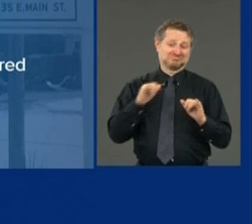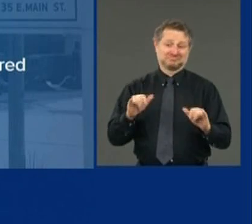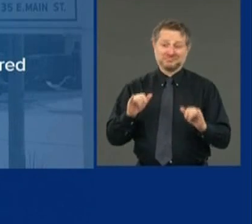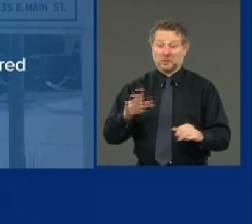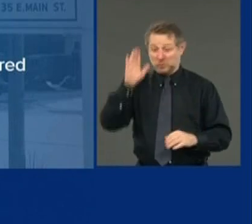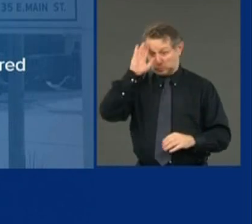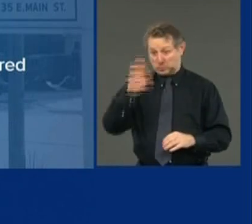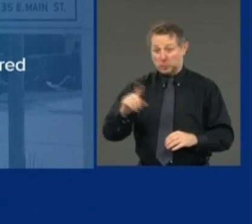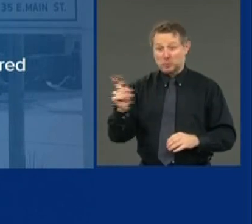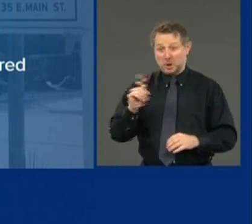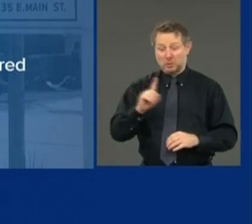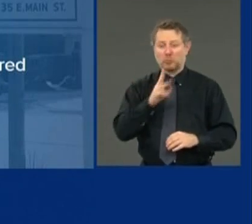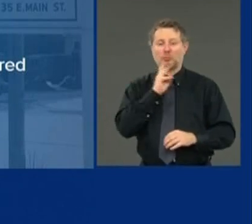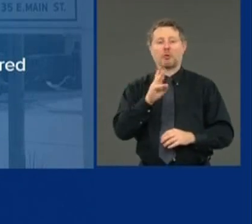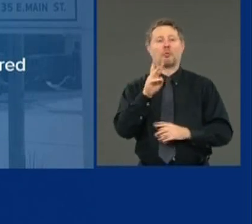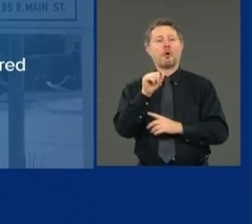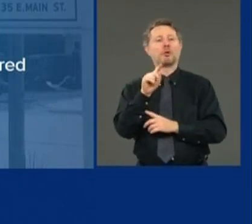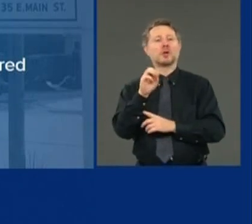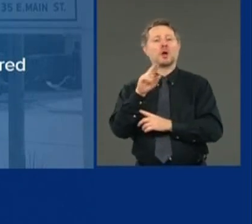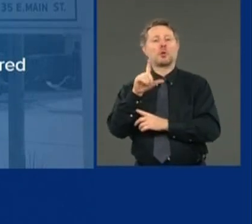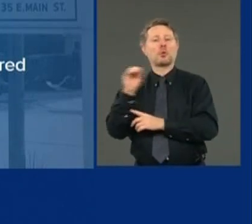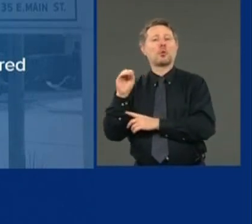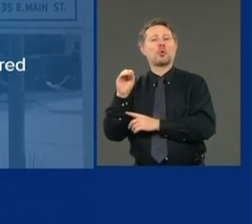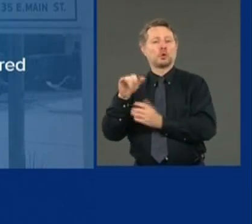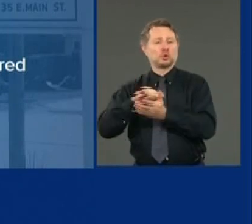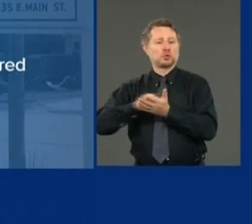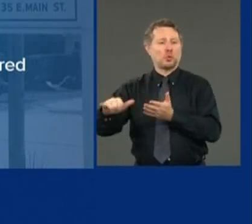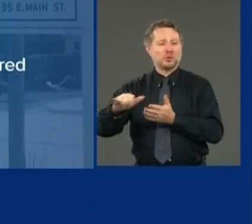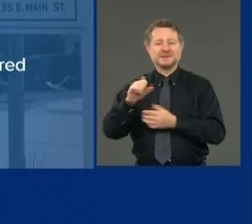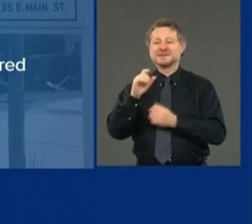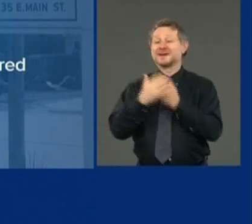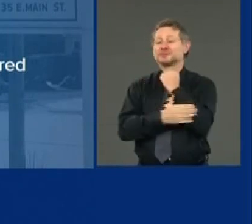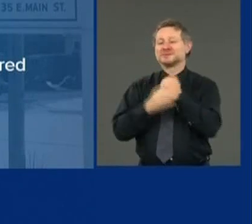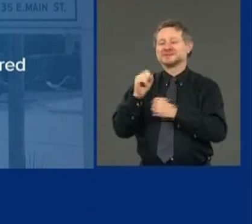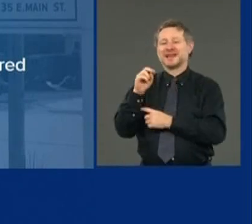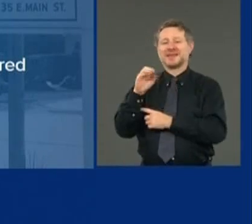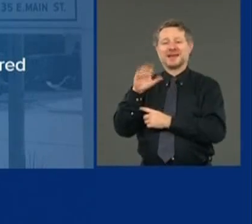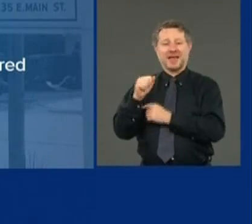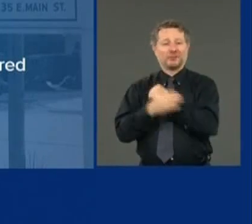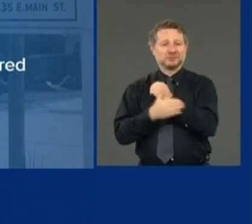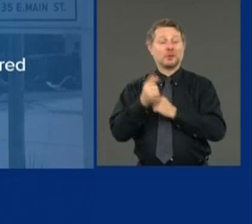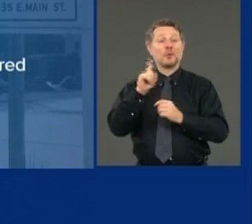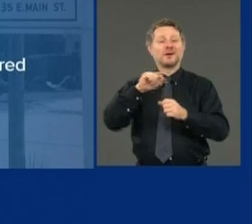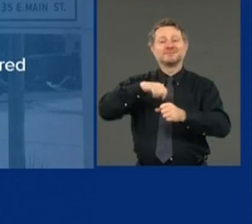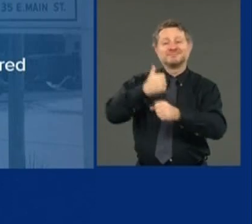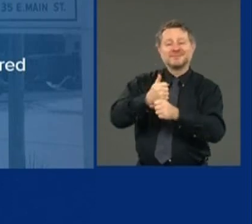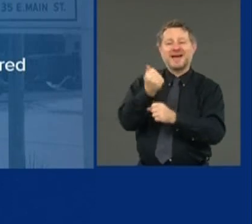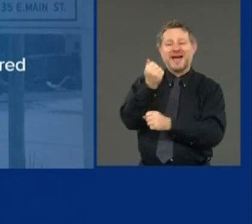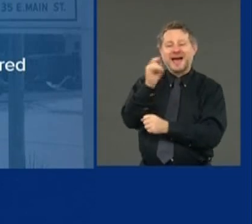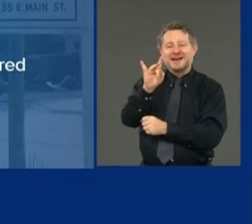NOT A SINGLE SUBMISSION FROM THE ASSEMBLED PRESS. WATERLOO NEW YORK, 16 KA COUNTY